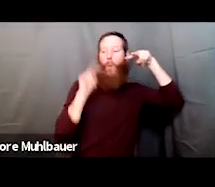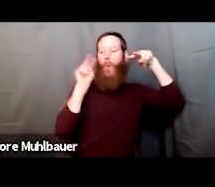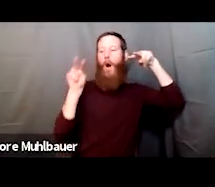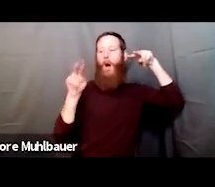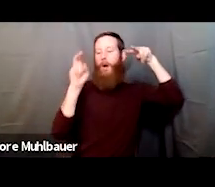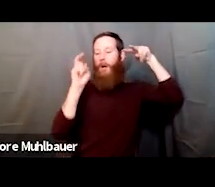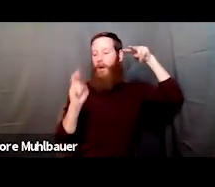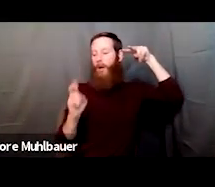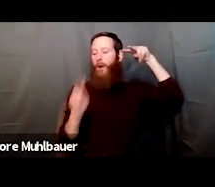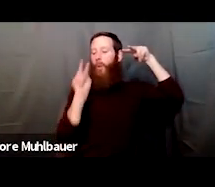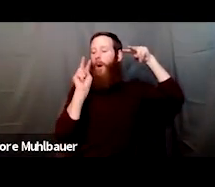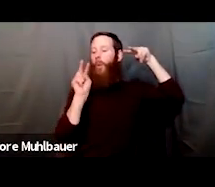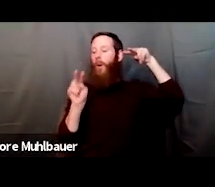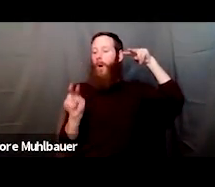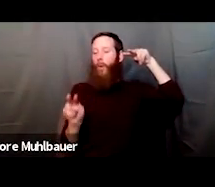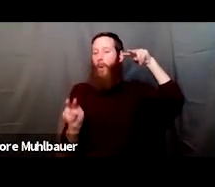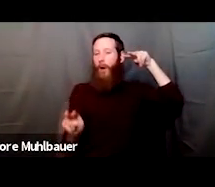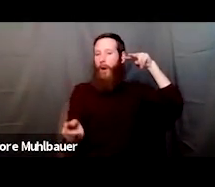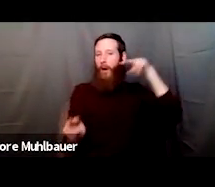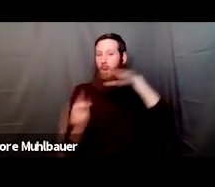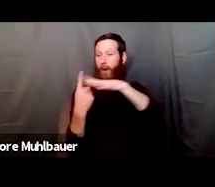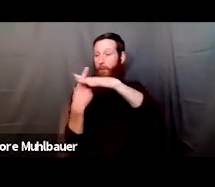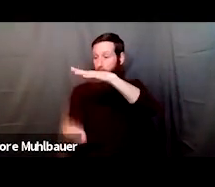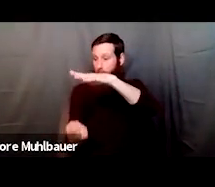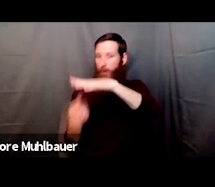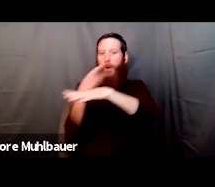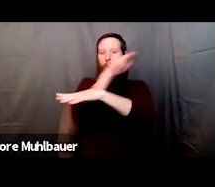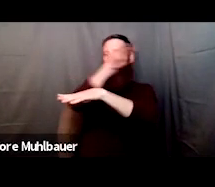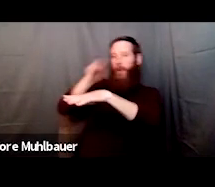So they can keep eyes on you as long as possible and identify the point that you were last seen.